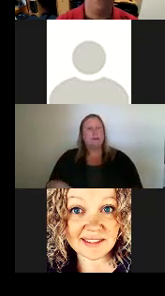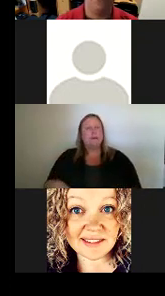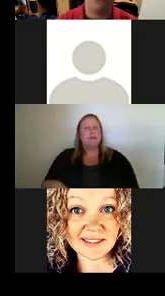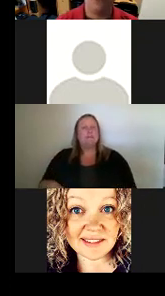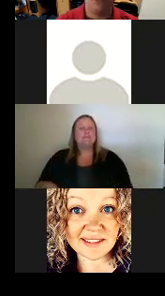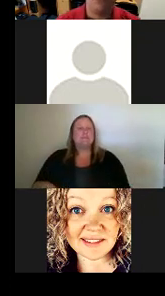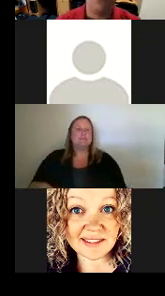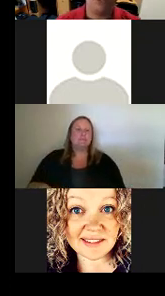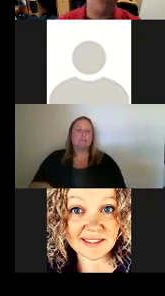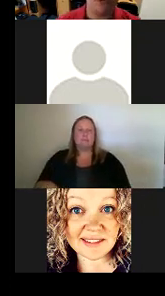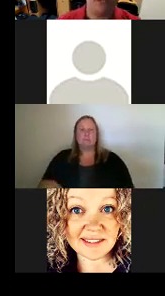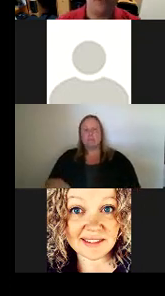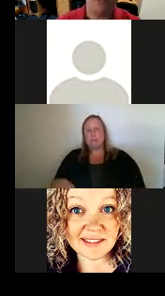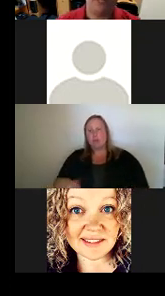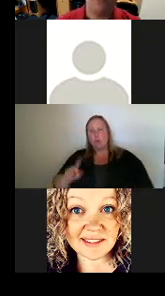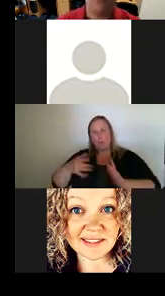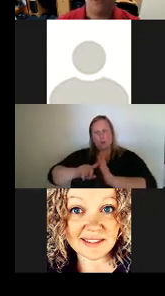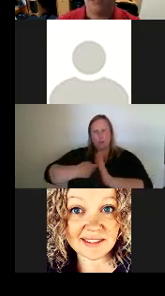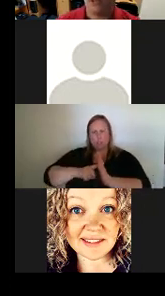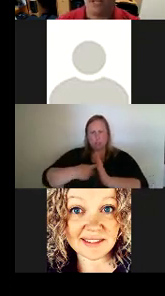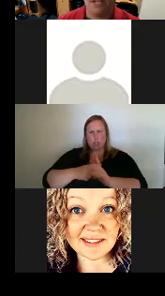ONCE YOU START IT, YOU CAN GET TO THE QUICK START GUIDE IF